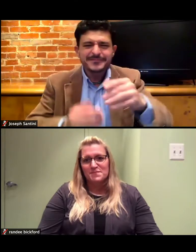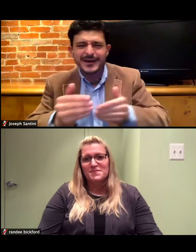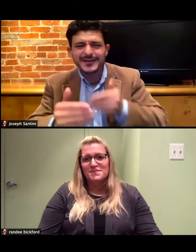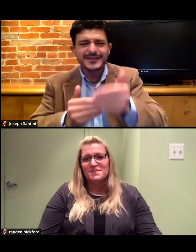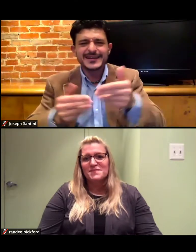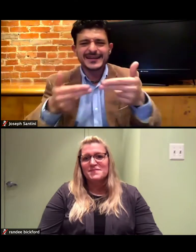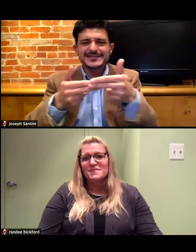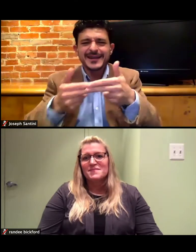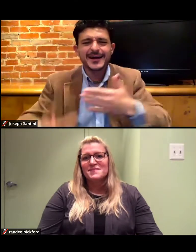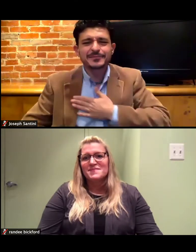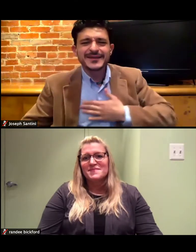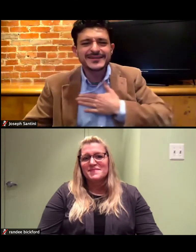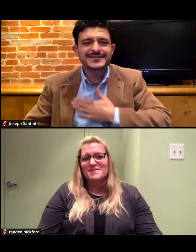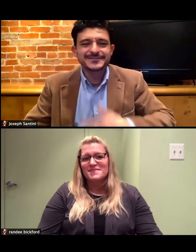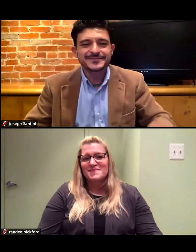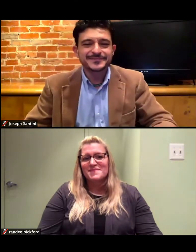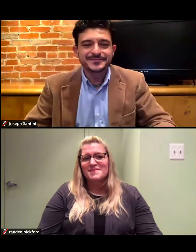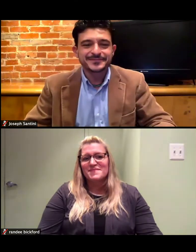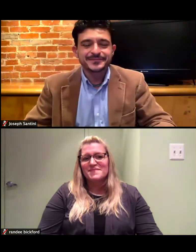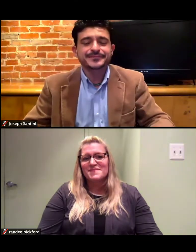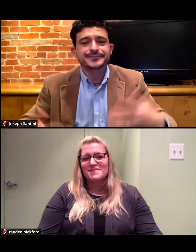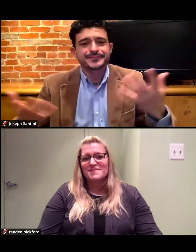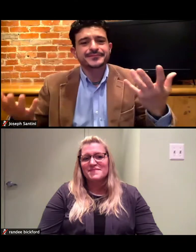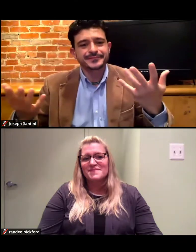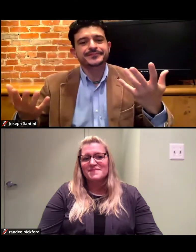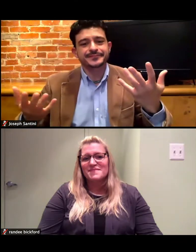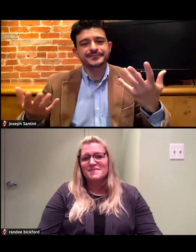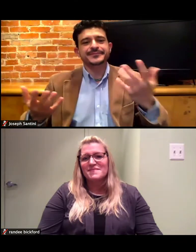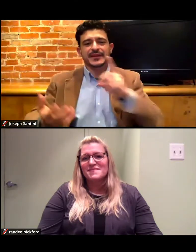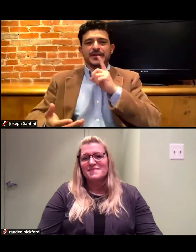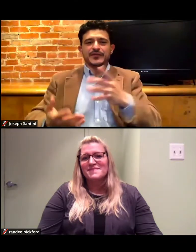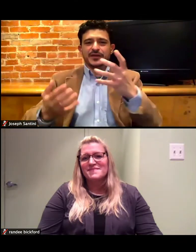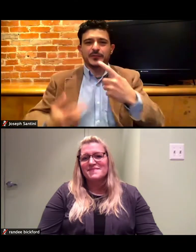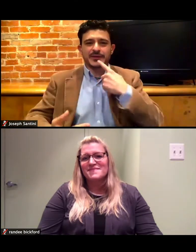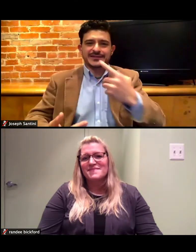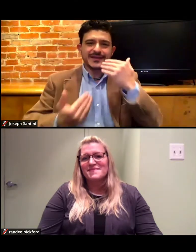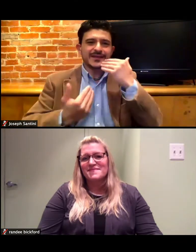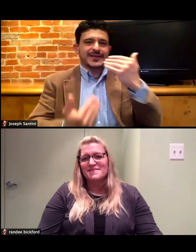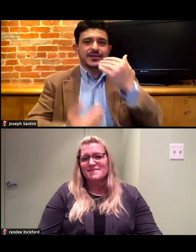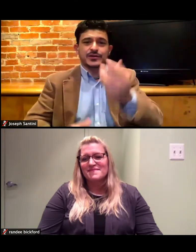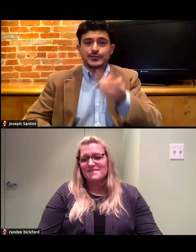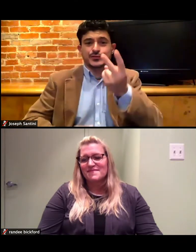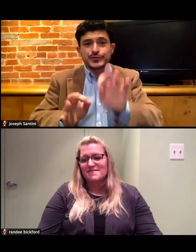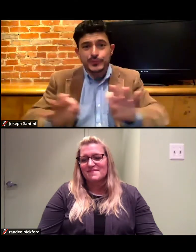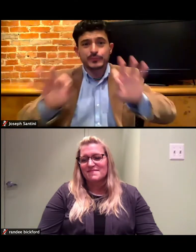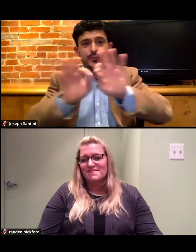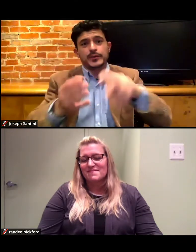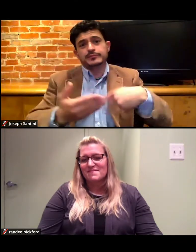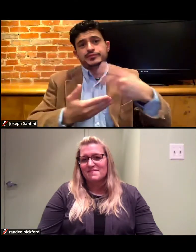you'll be able to click side by side and that'll allow you to see both us and the PowerPoint presentation.